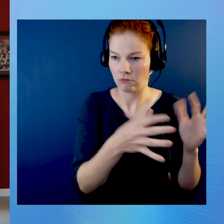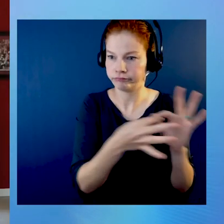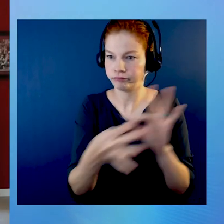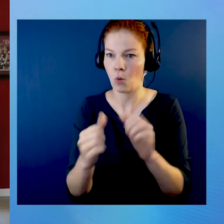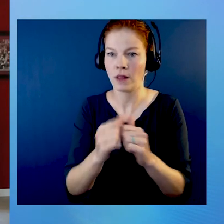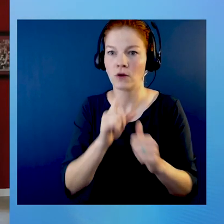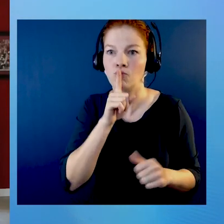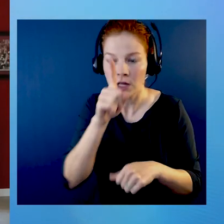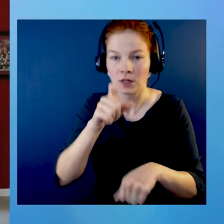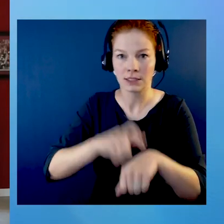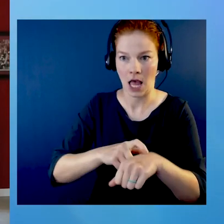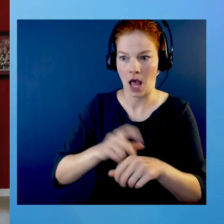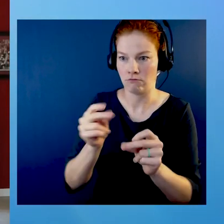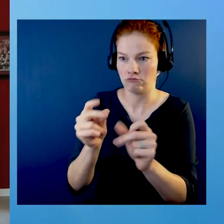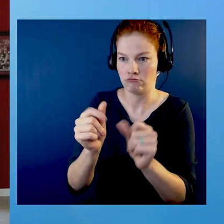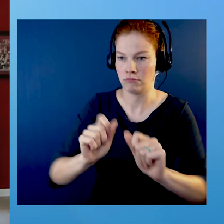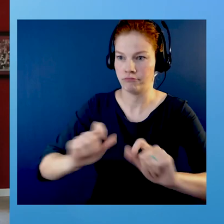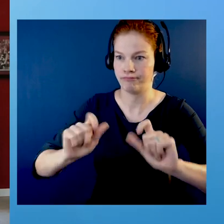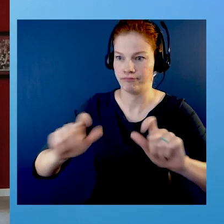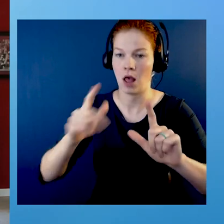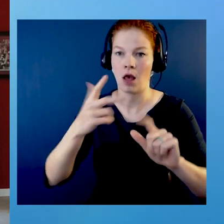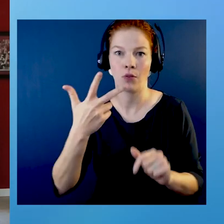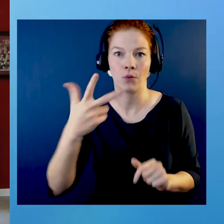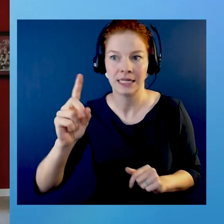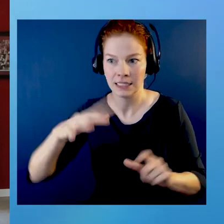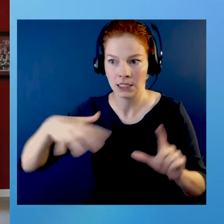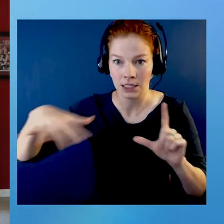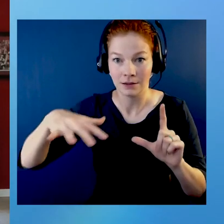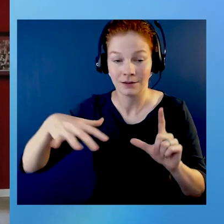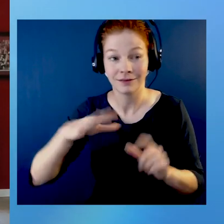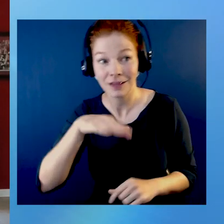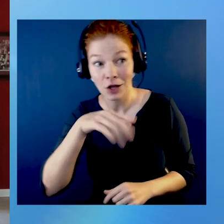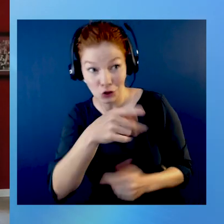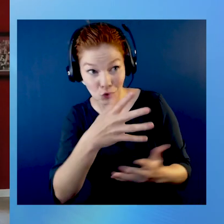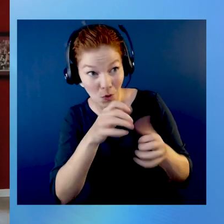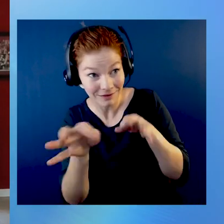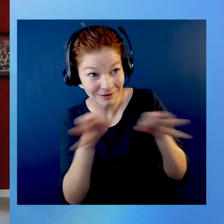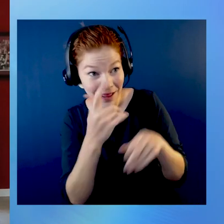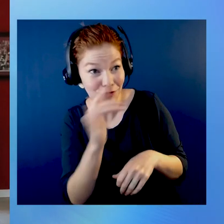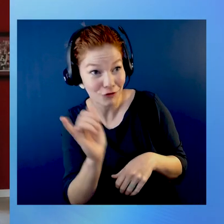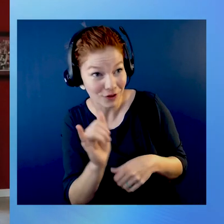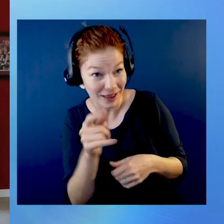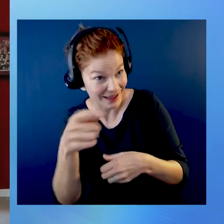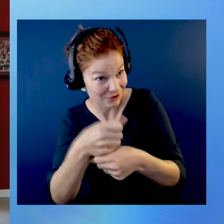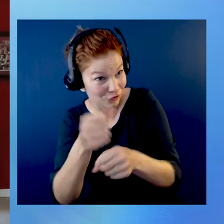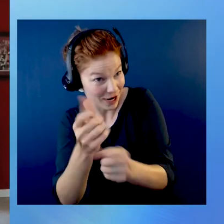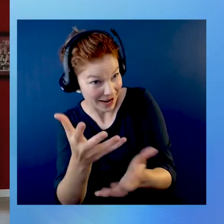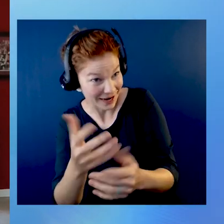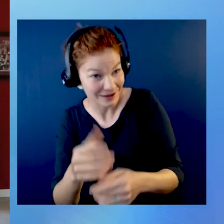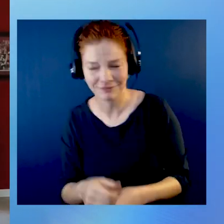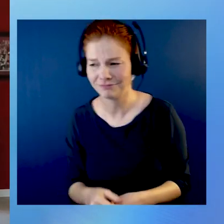Steve, do you want to take everyone through what WSP's created? Yeah, of course, yeah, so WSP,